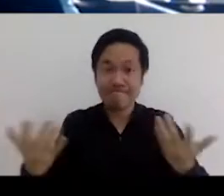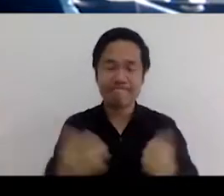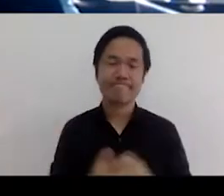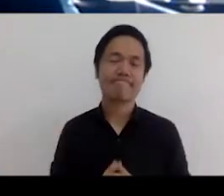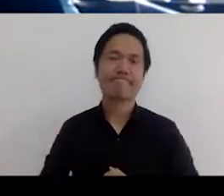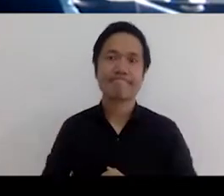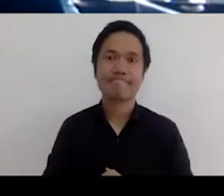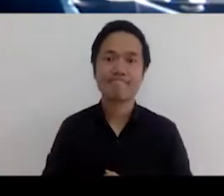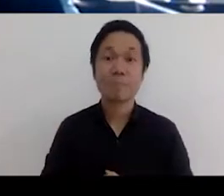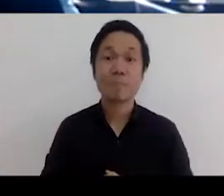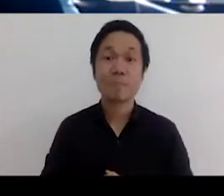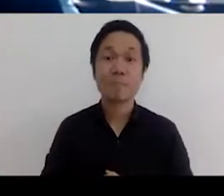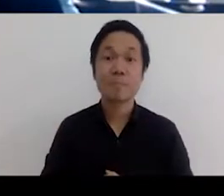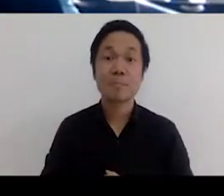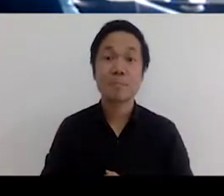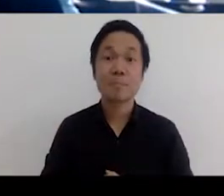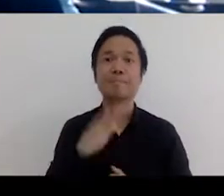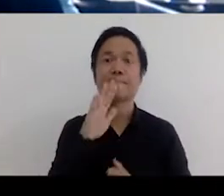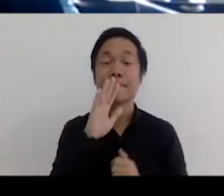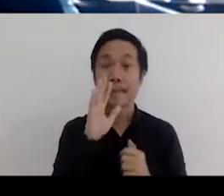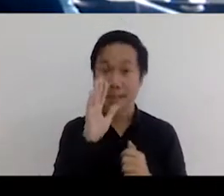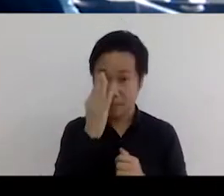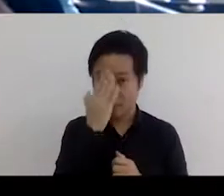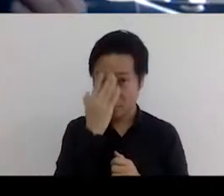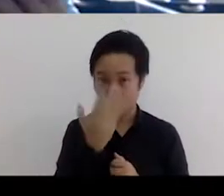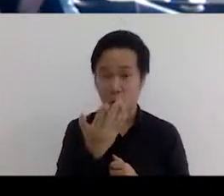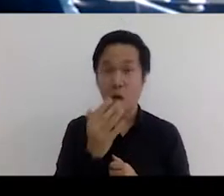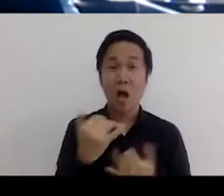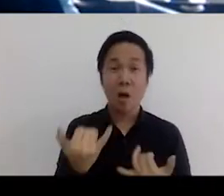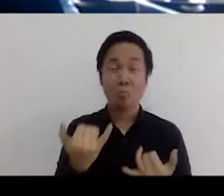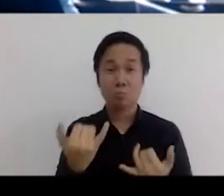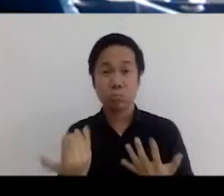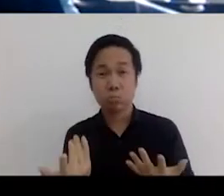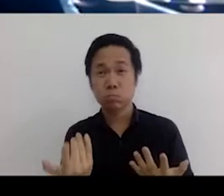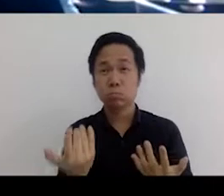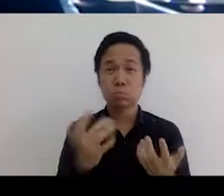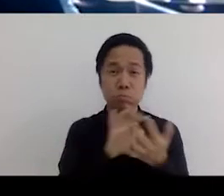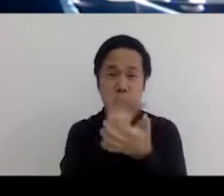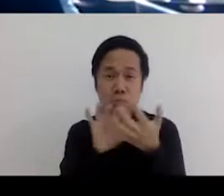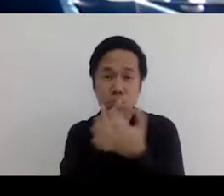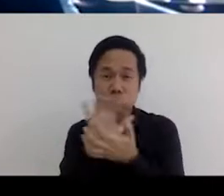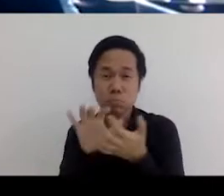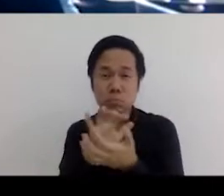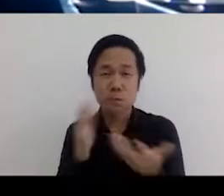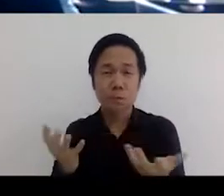So when the crisis occurred we were ready, we had this link with the organization.